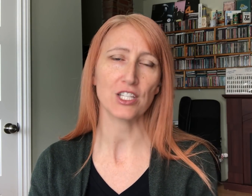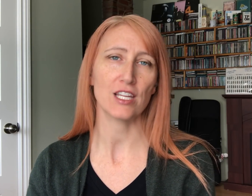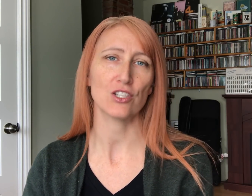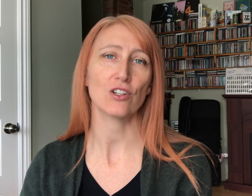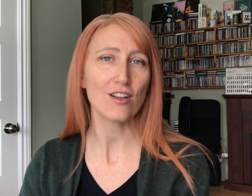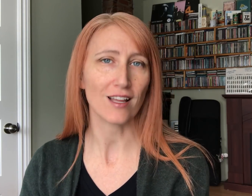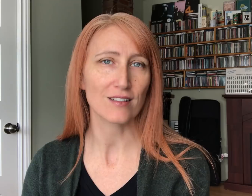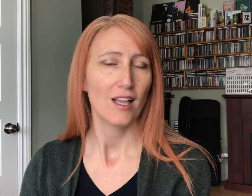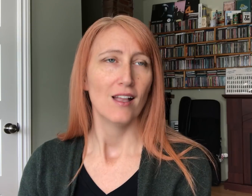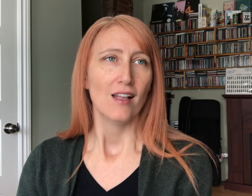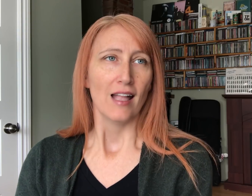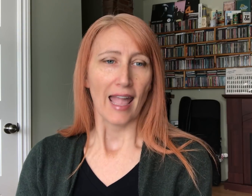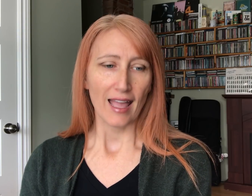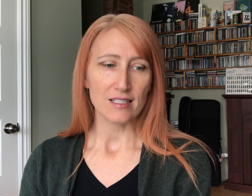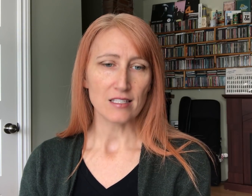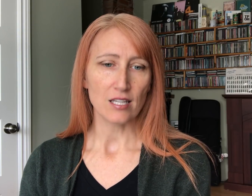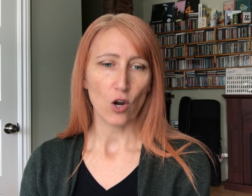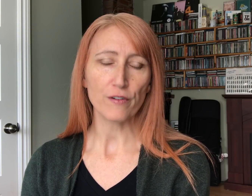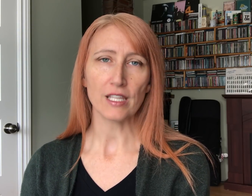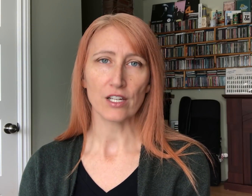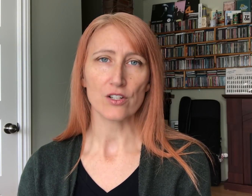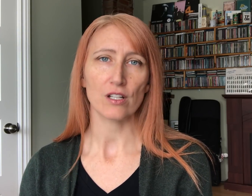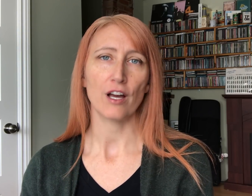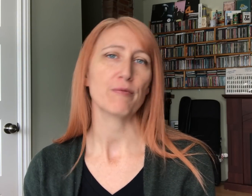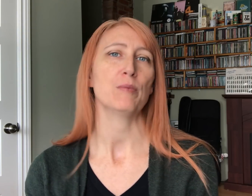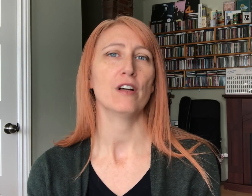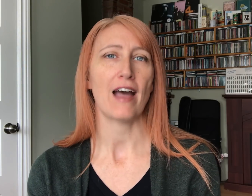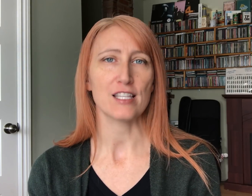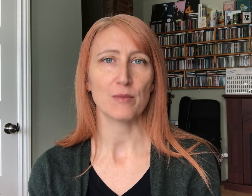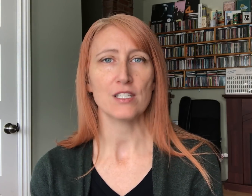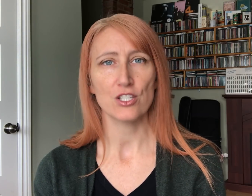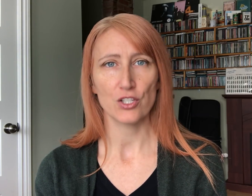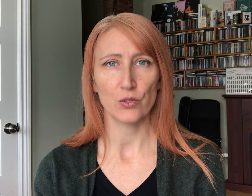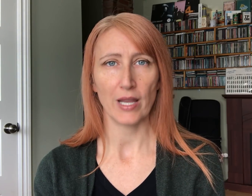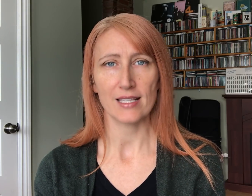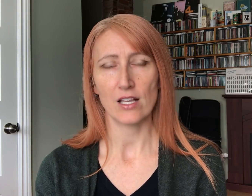educational content. And over the years a lot of people have asked me to do ASL